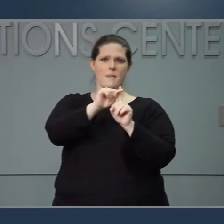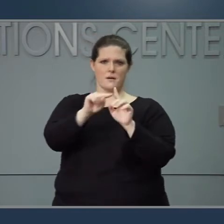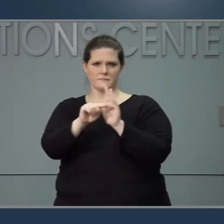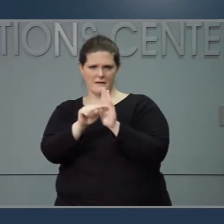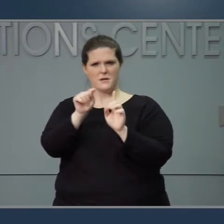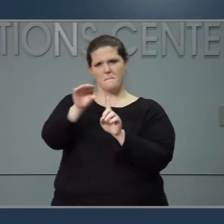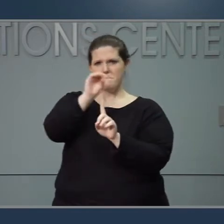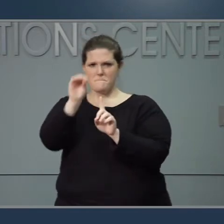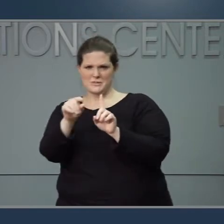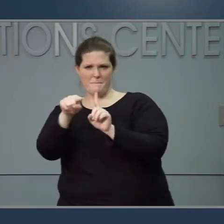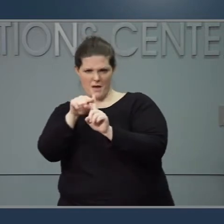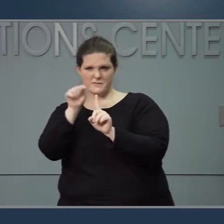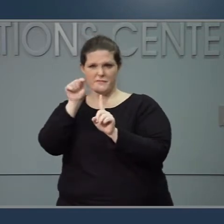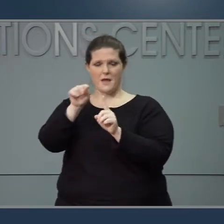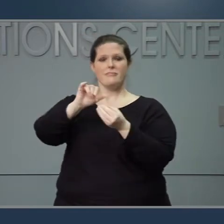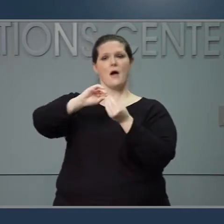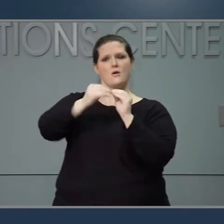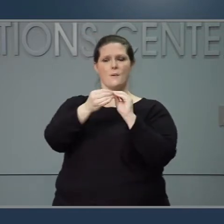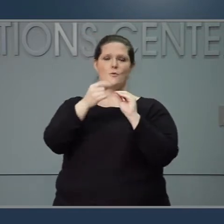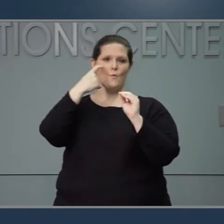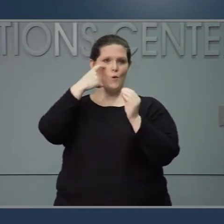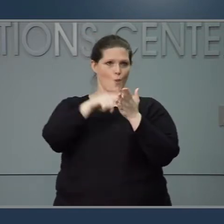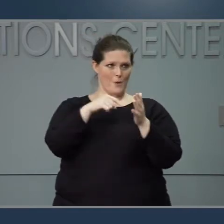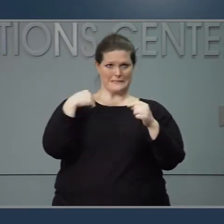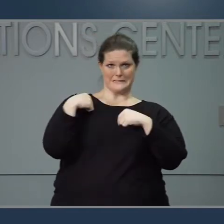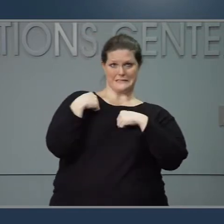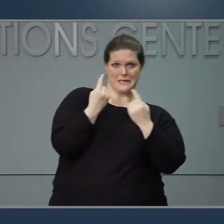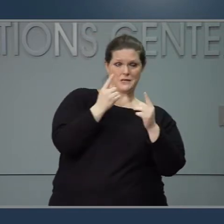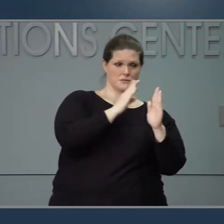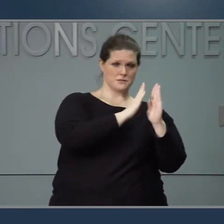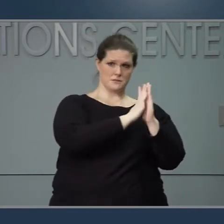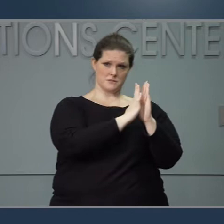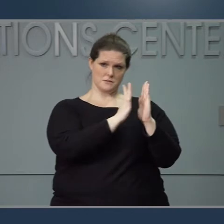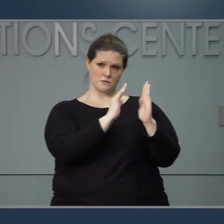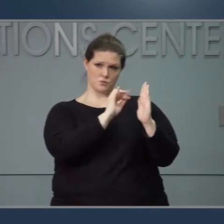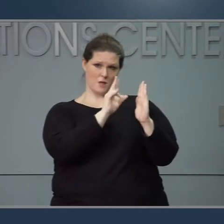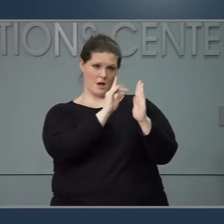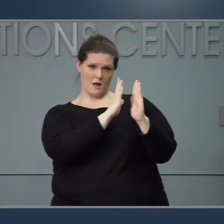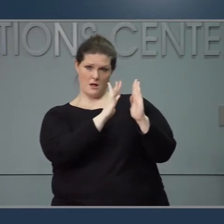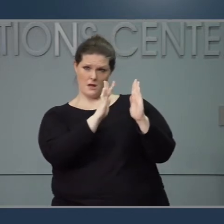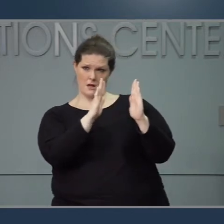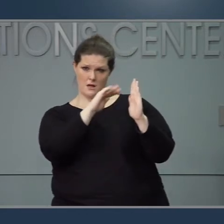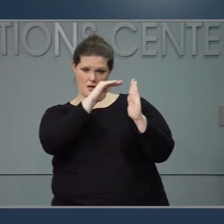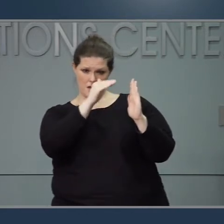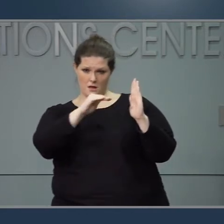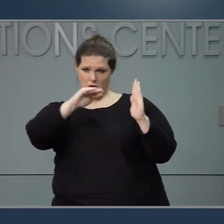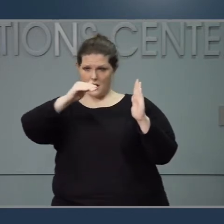PANDEMIA, NO FUNCIONA ASÍ, REQUIERE QUE TODOS HAGAMOS NUESTRA PARTE. Y TENEMOS QUE LIDIAR CON ESTA PANDEMIA PARA